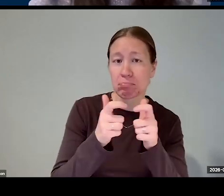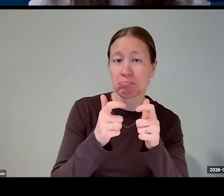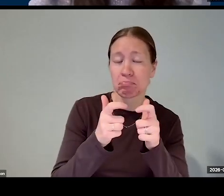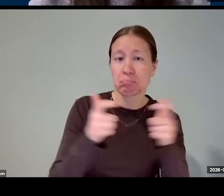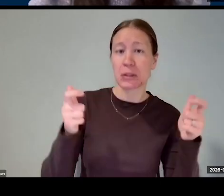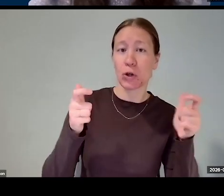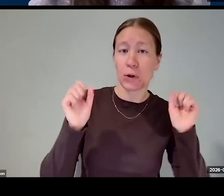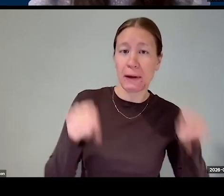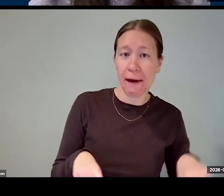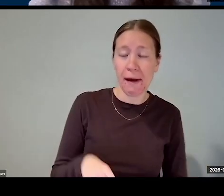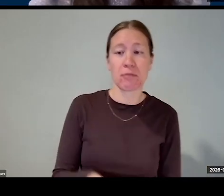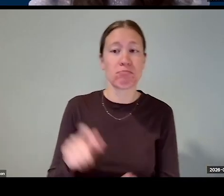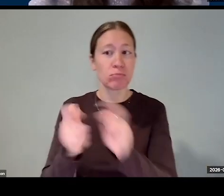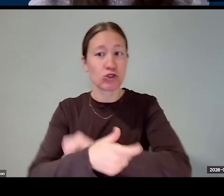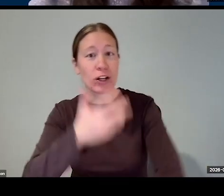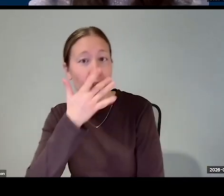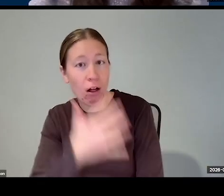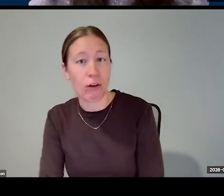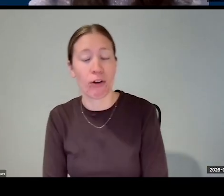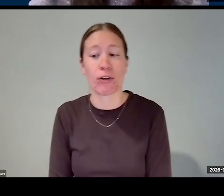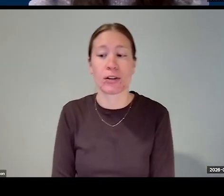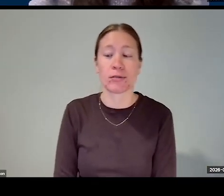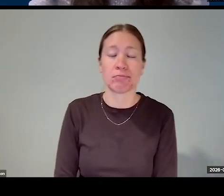the color too, maybe the positioning.